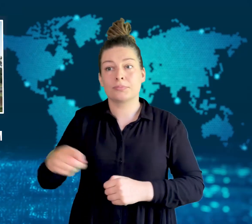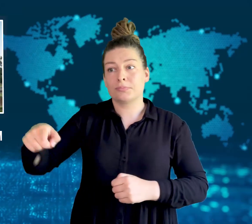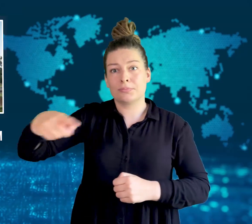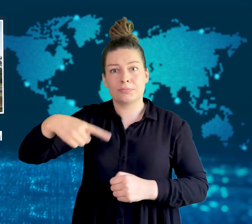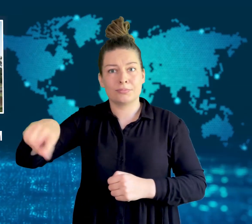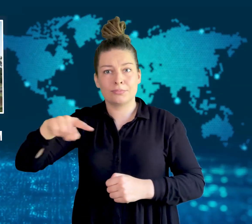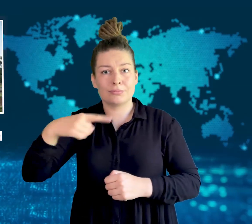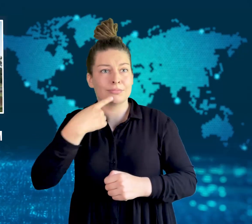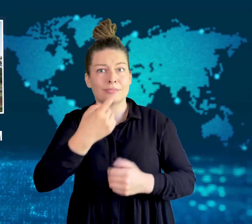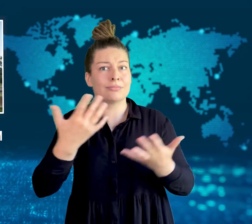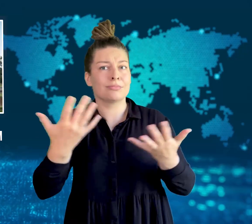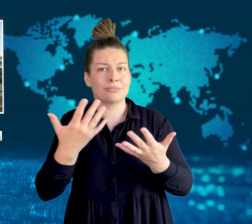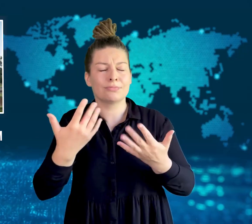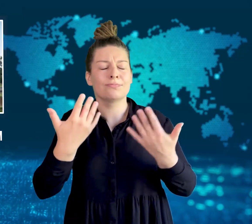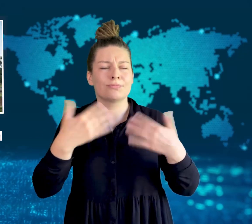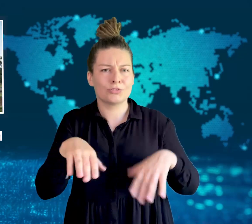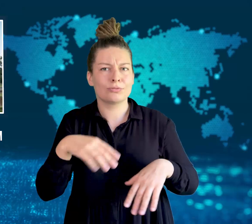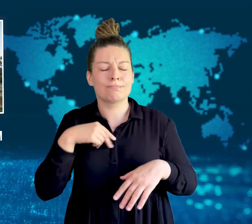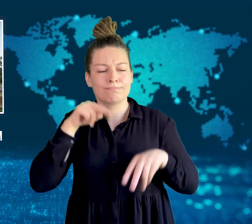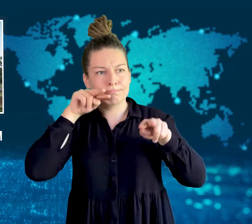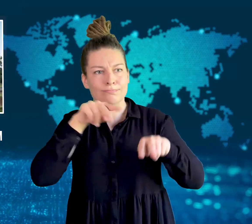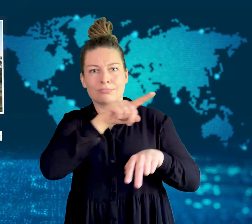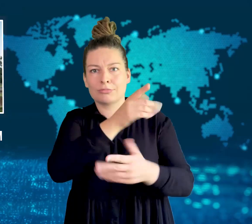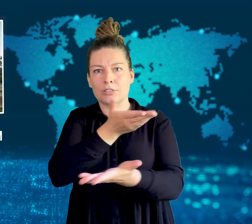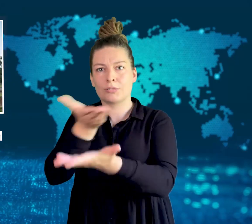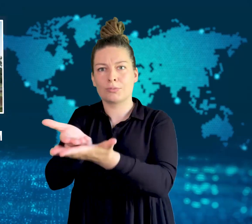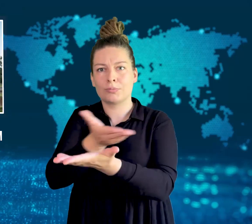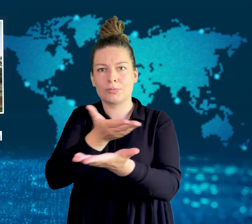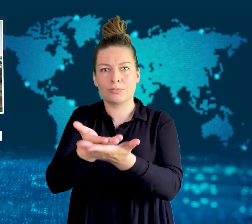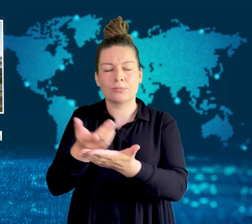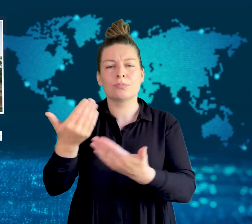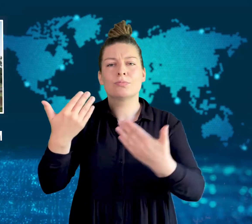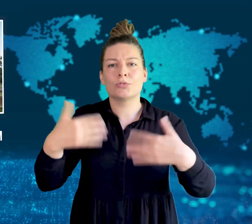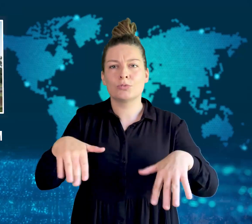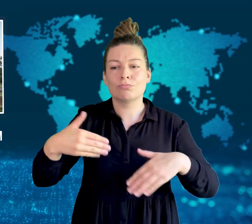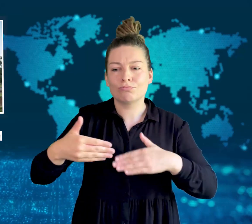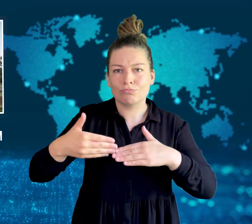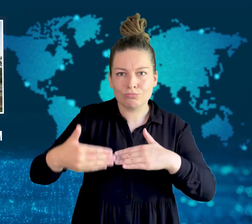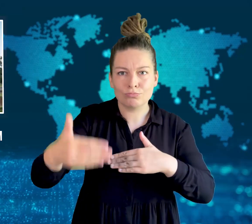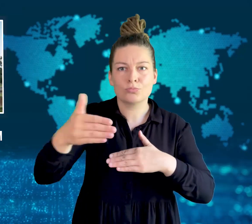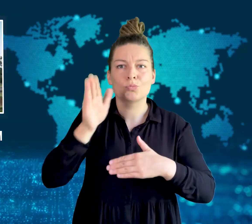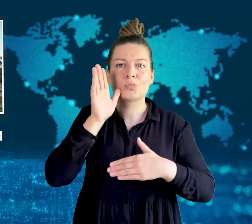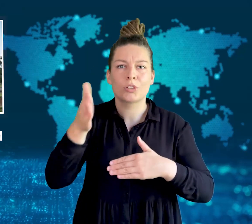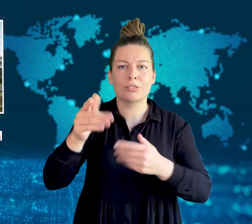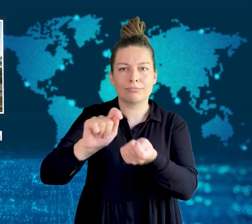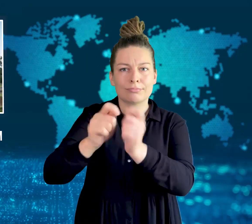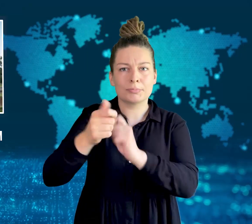and that it took the claims "extremely seriously."